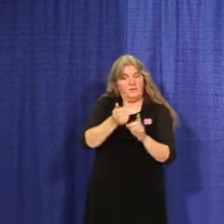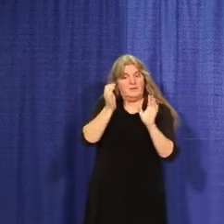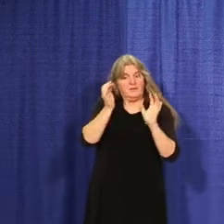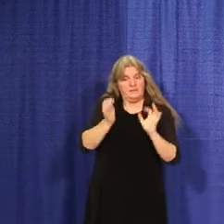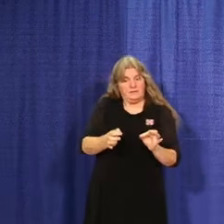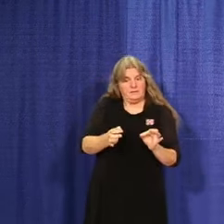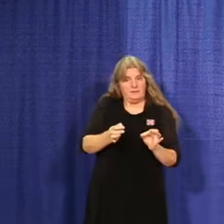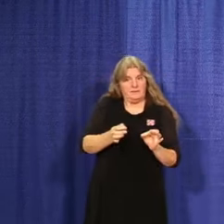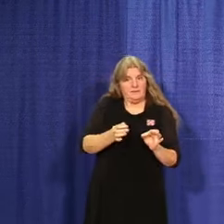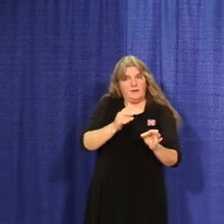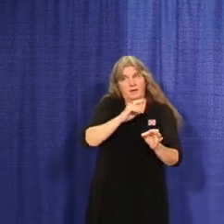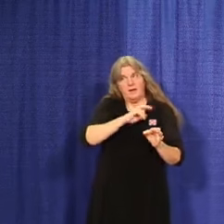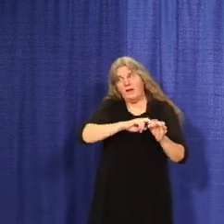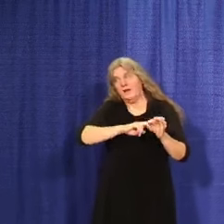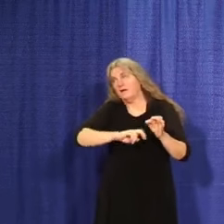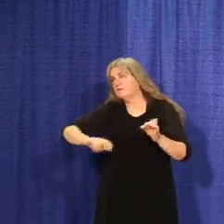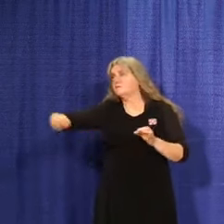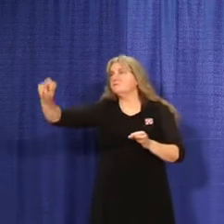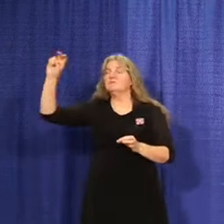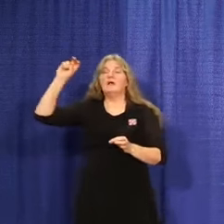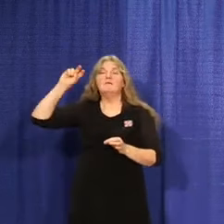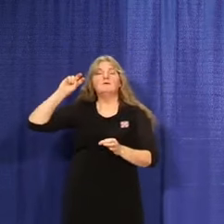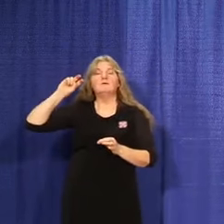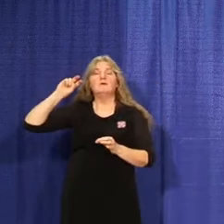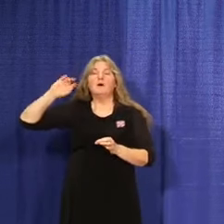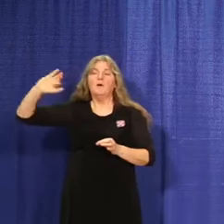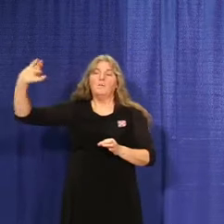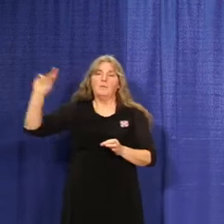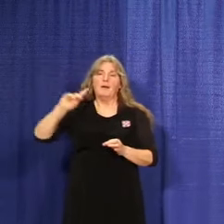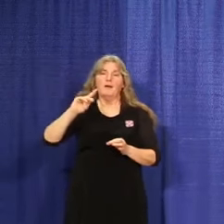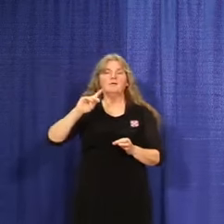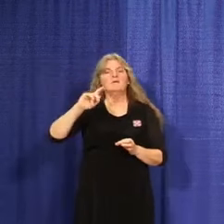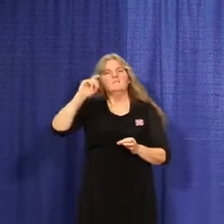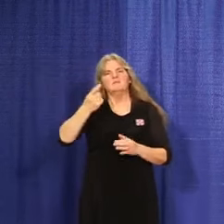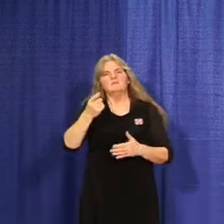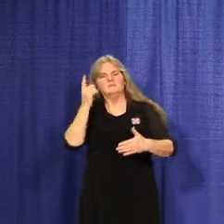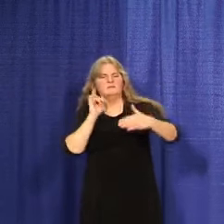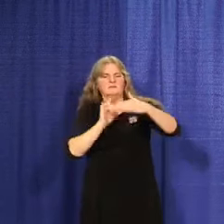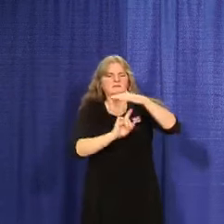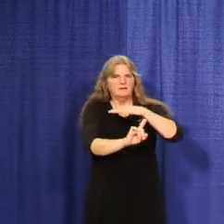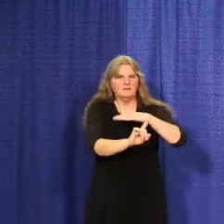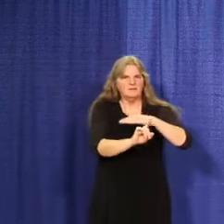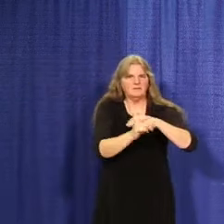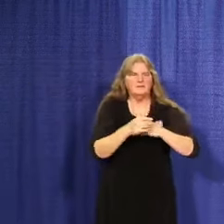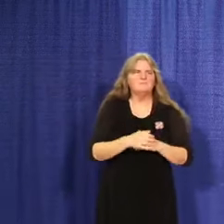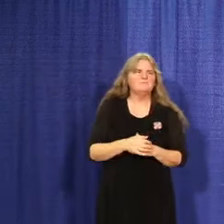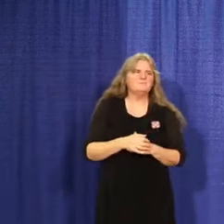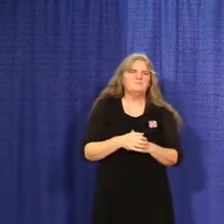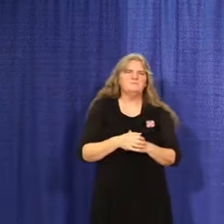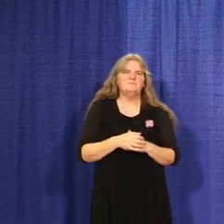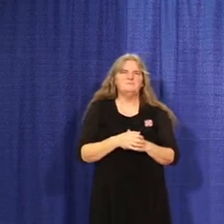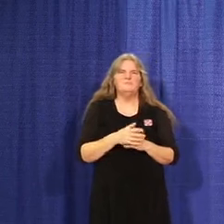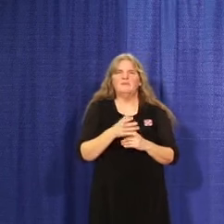jurisdictions in Canada, you have to think about how welcome you're going to be in what risks